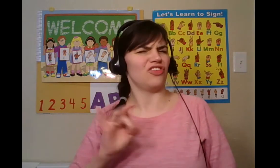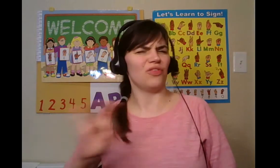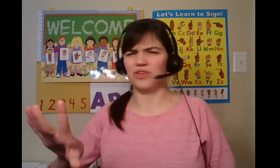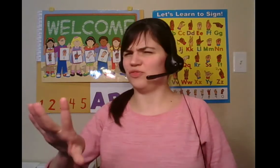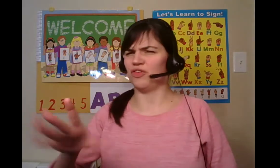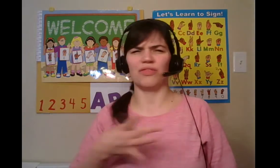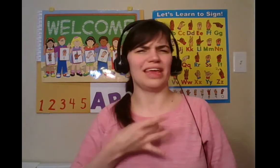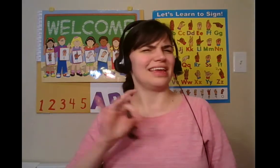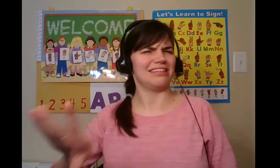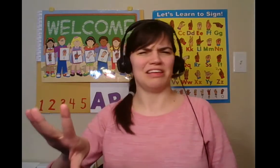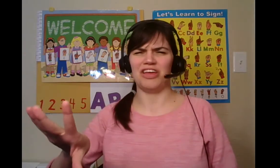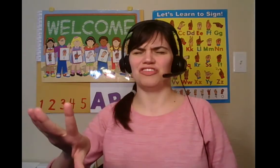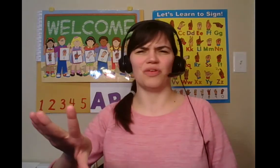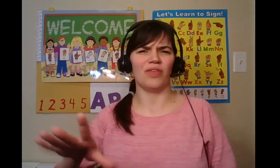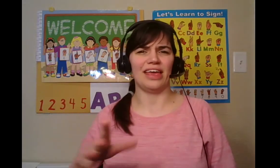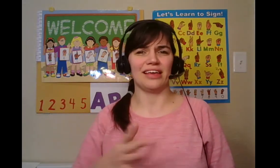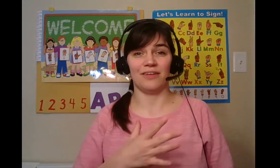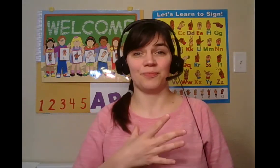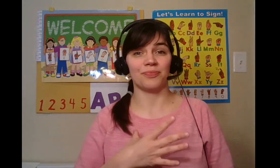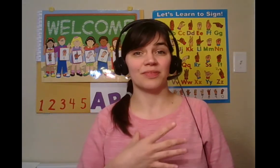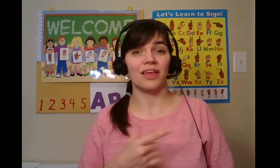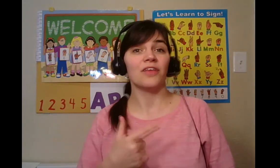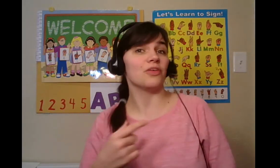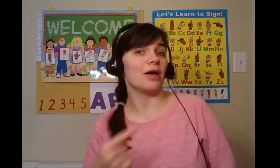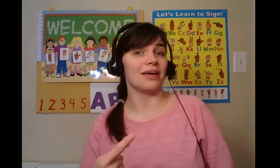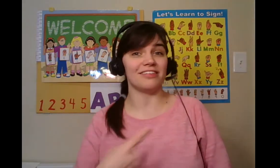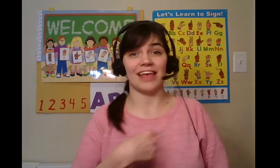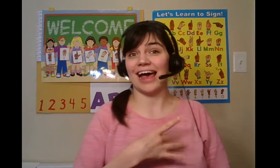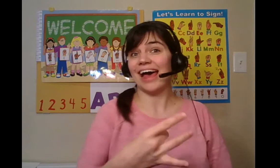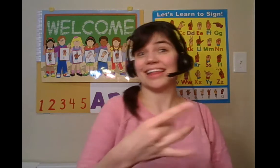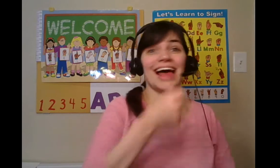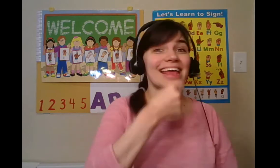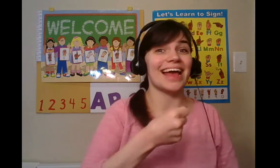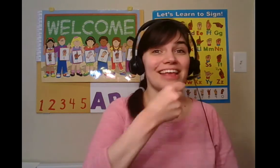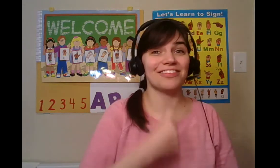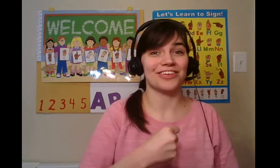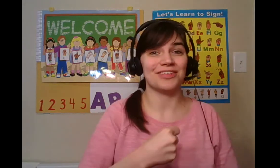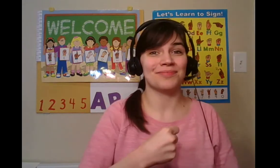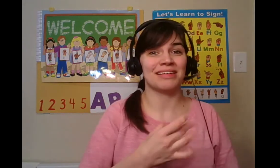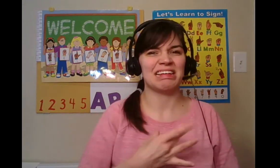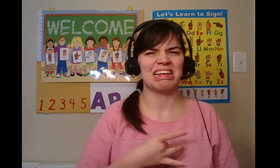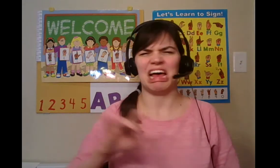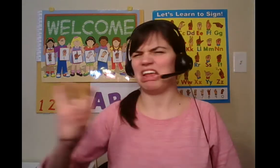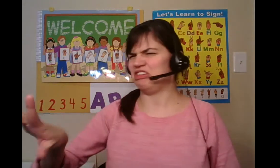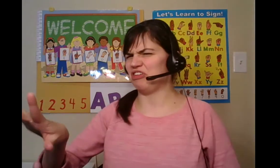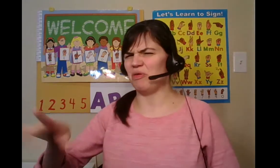show that you don't like it. Don't like. So I might say I like ice cream. I don't